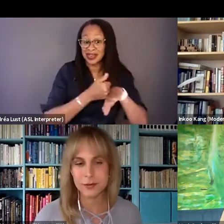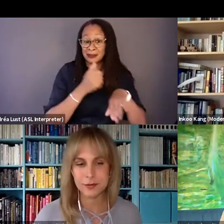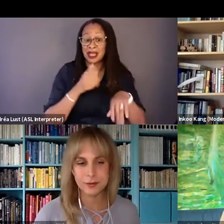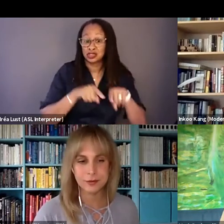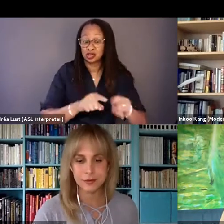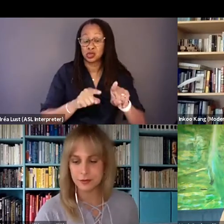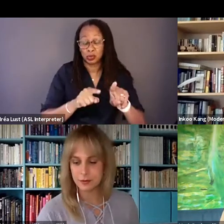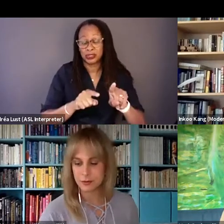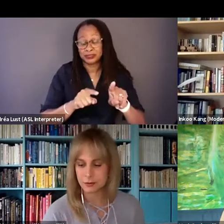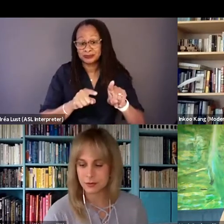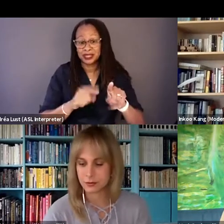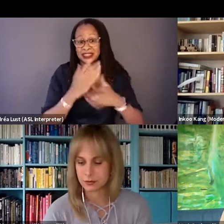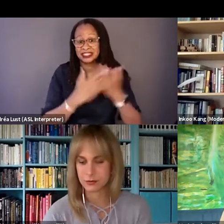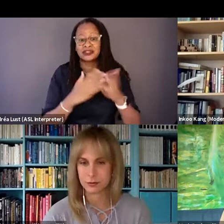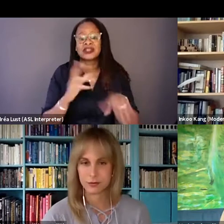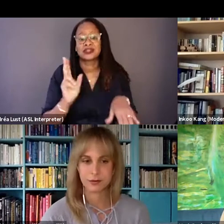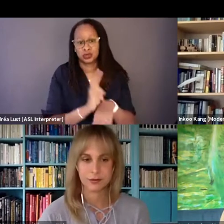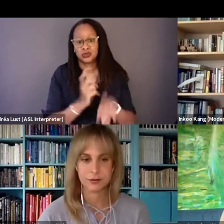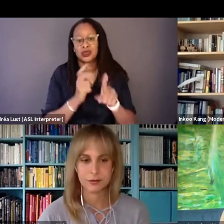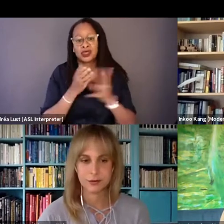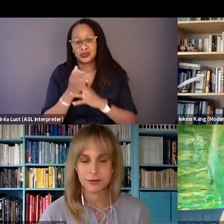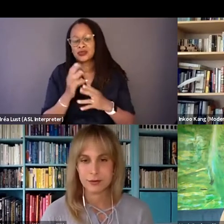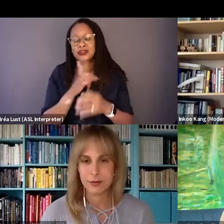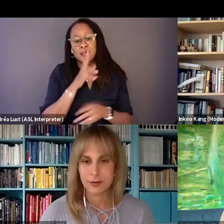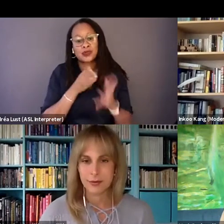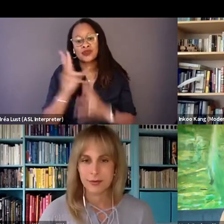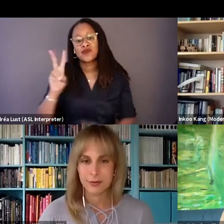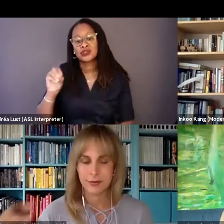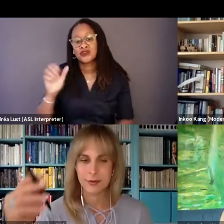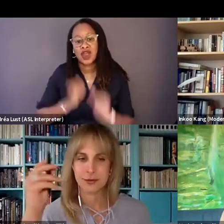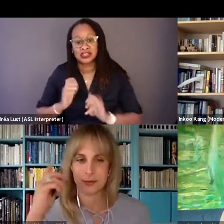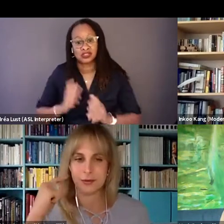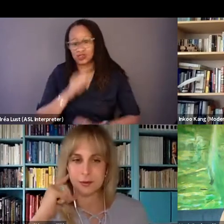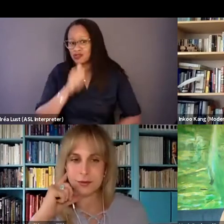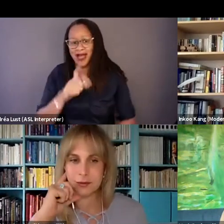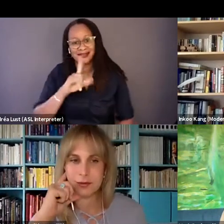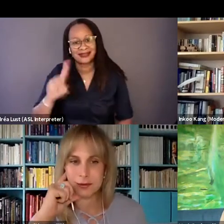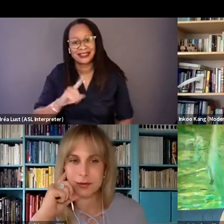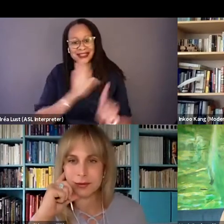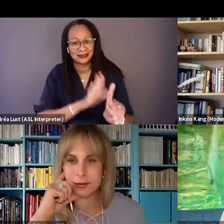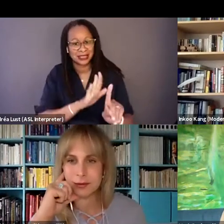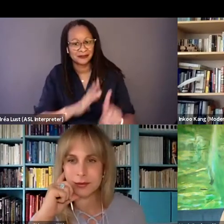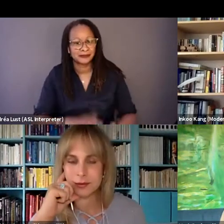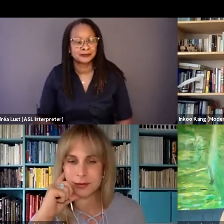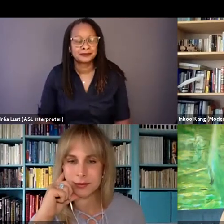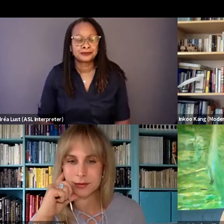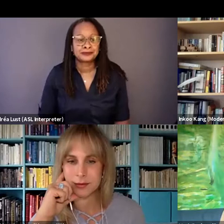using voiceover actors that aren't Liz. Okay, I think one of the things that maybe,